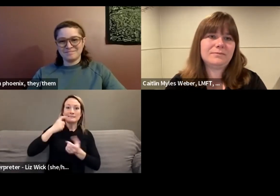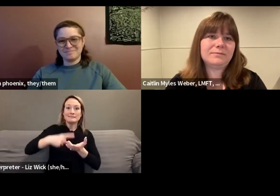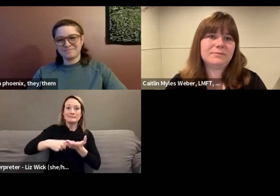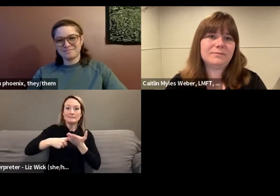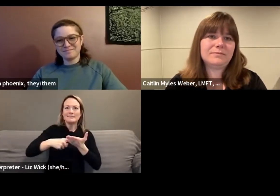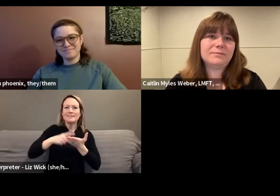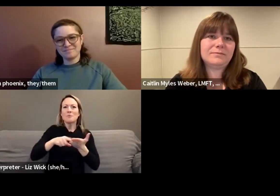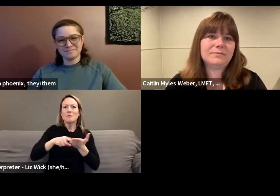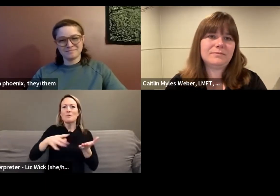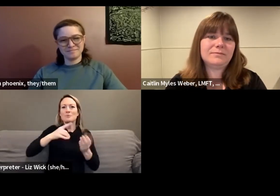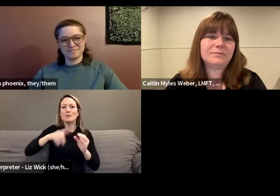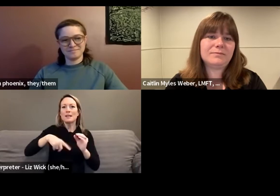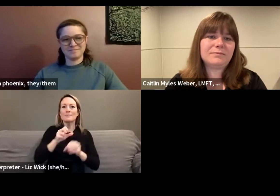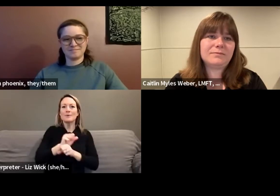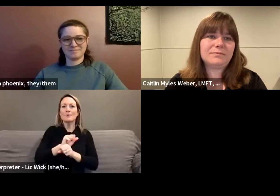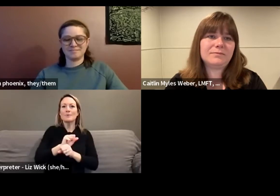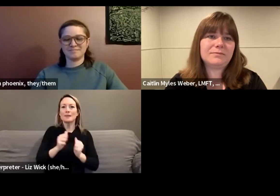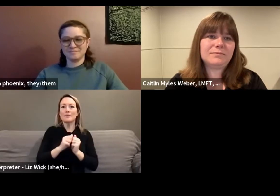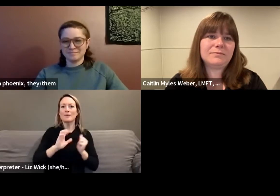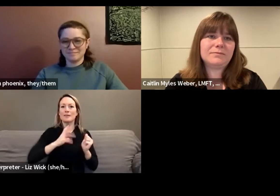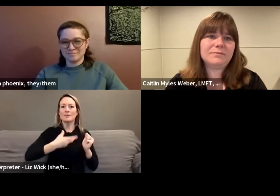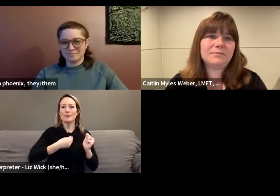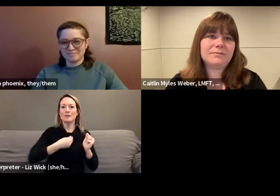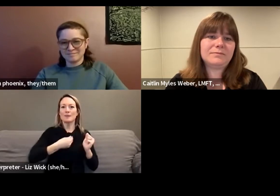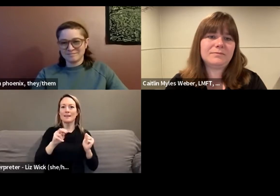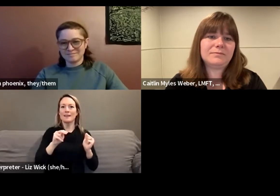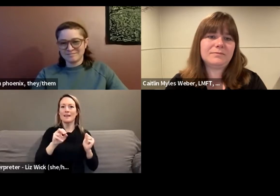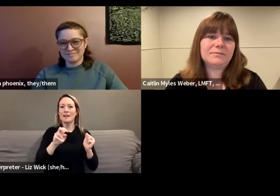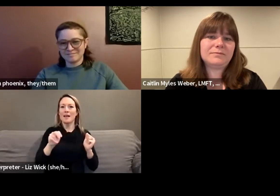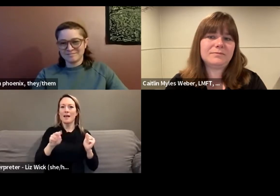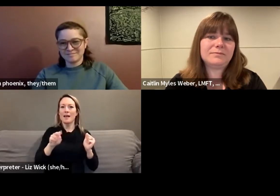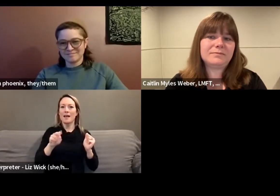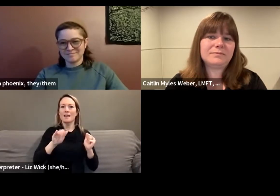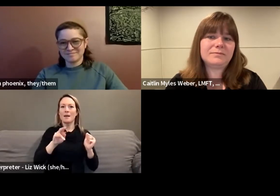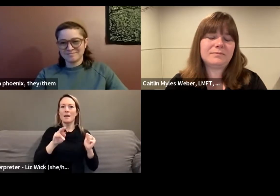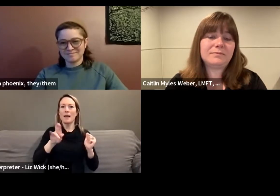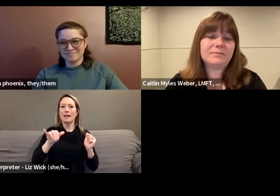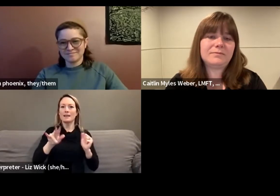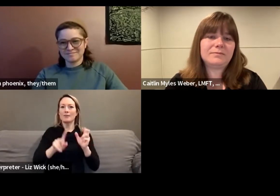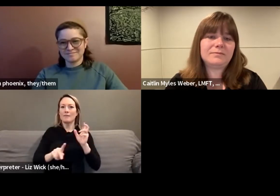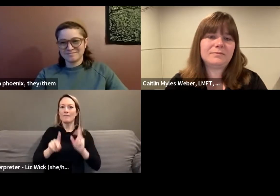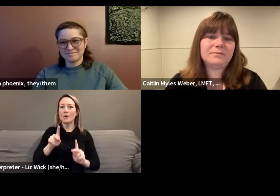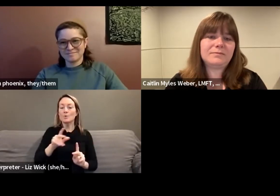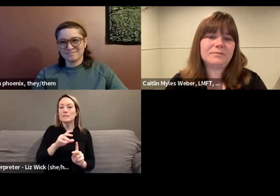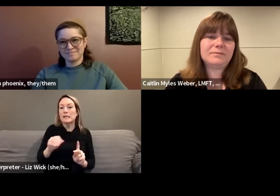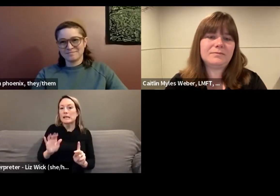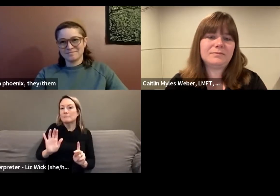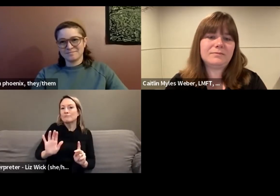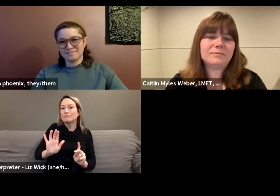about working with trans and nonbinary folks? What's your kind of emotional connection?